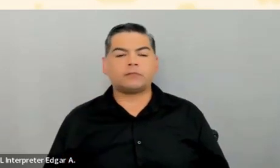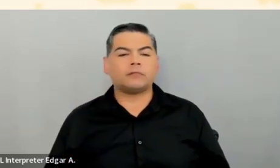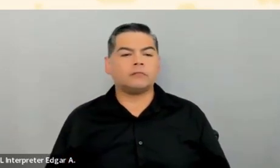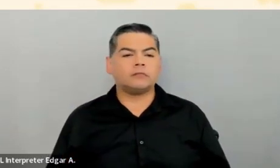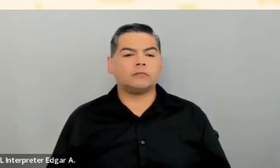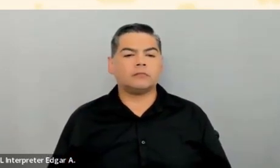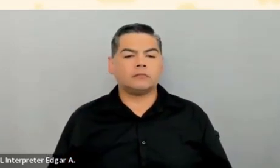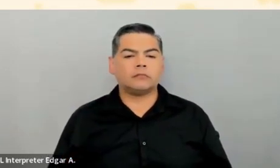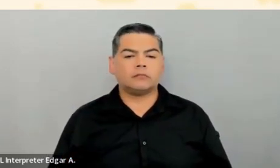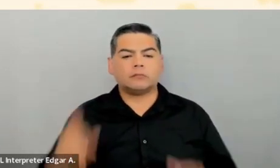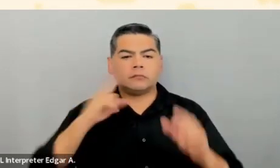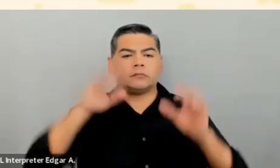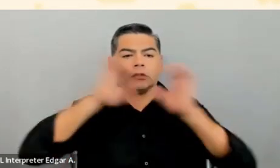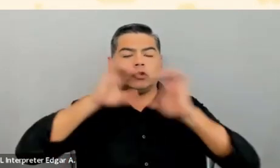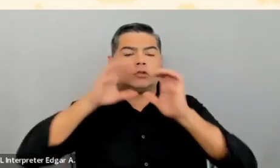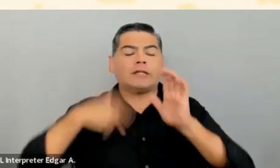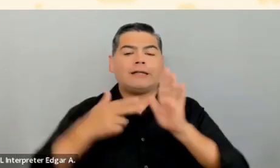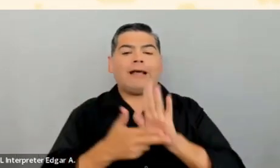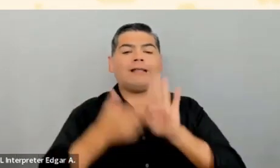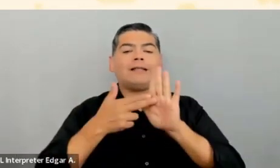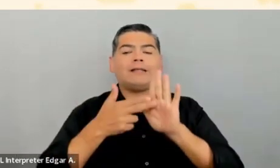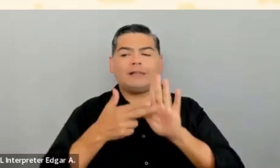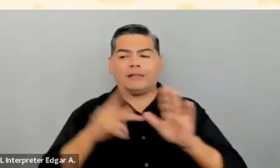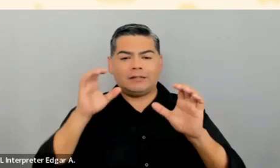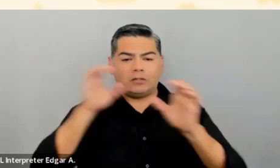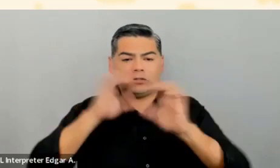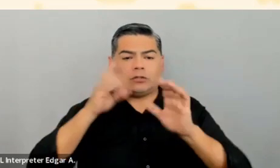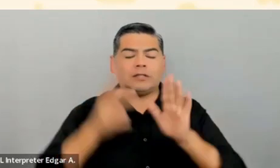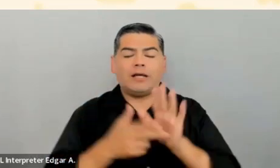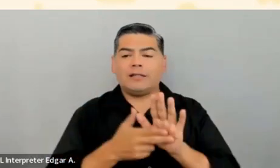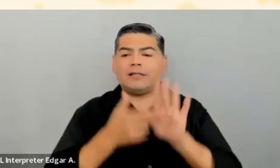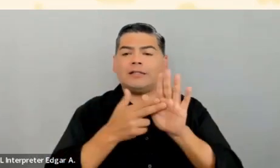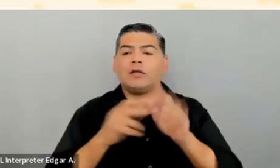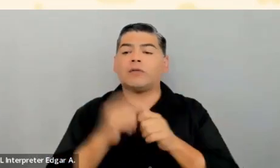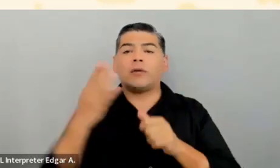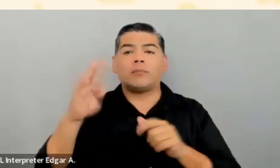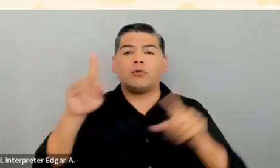The search is highlighted with a blue border.